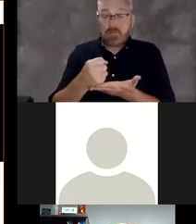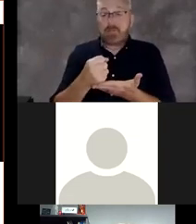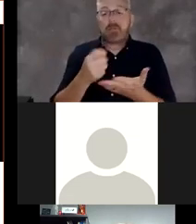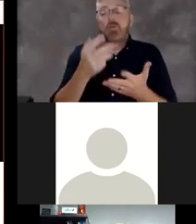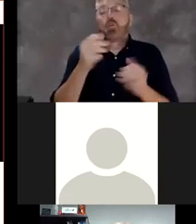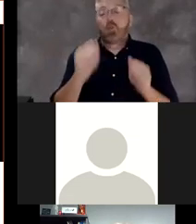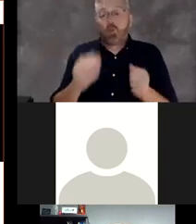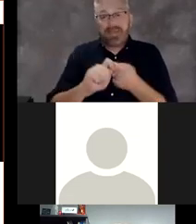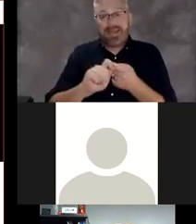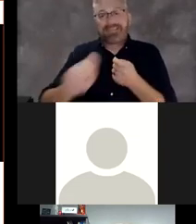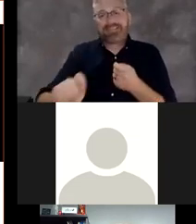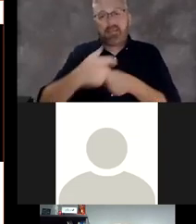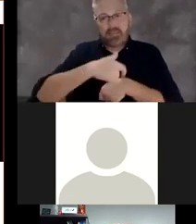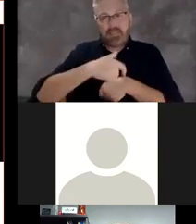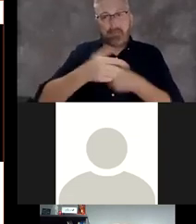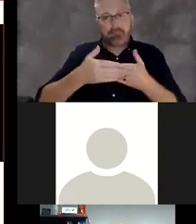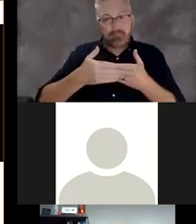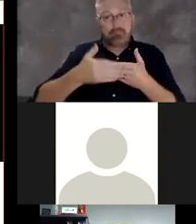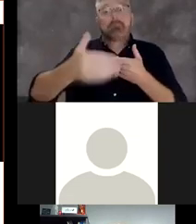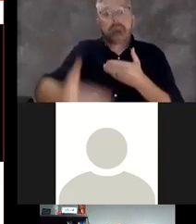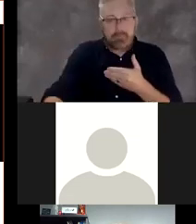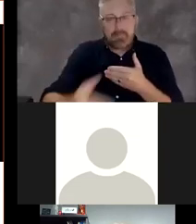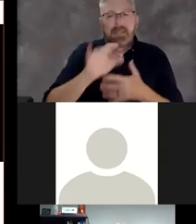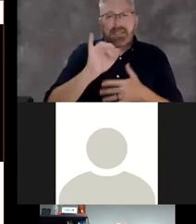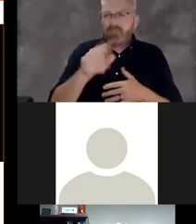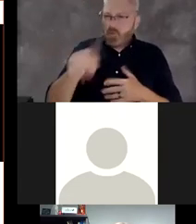IF YOU HAVE A QUESTION ON A STATUTE OF LIMITATION FOR A